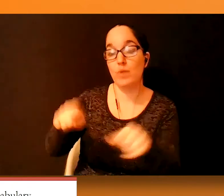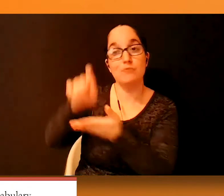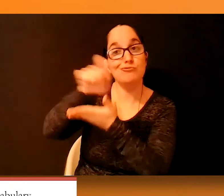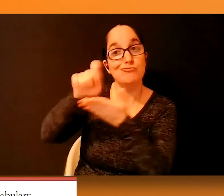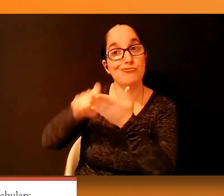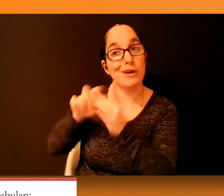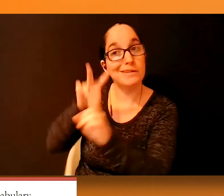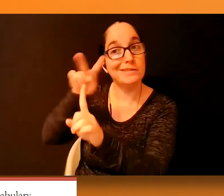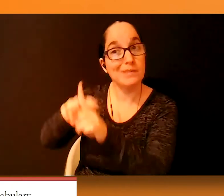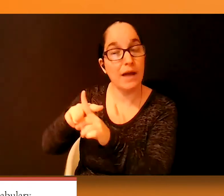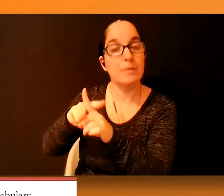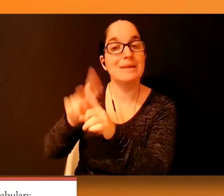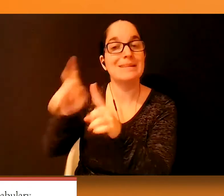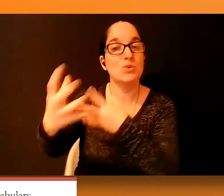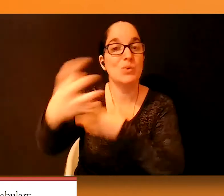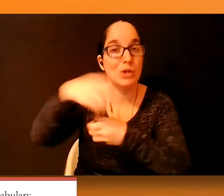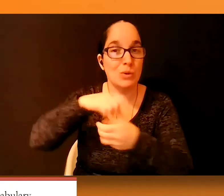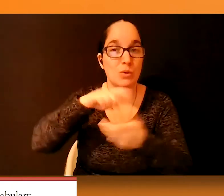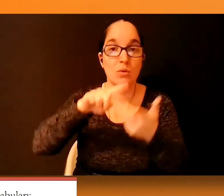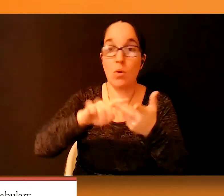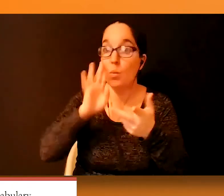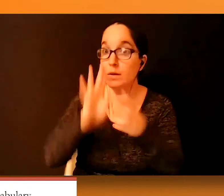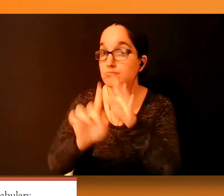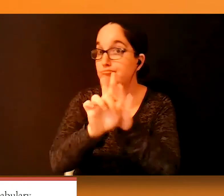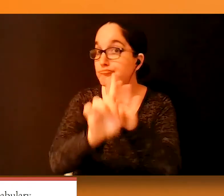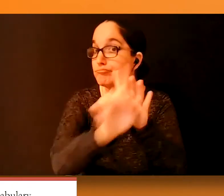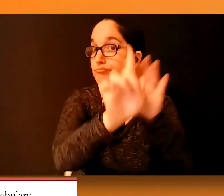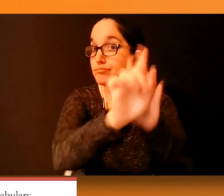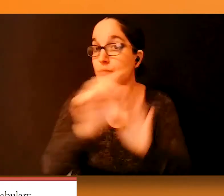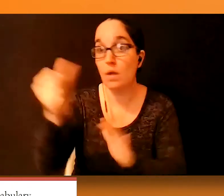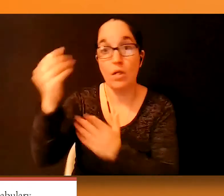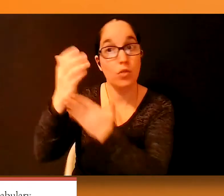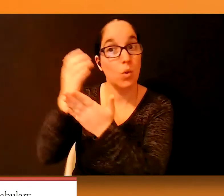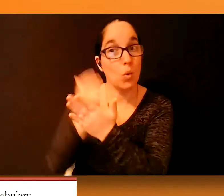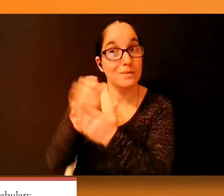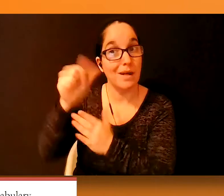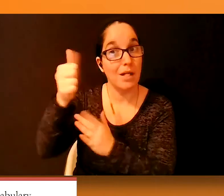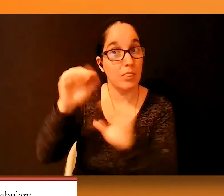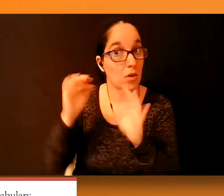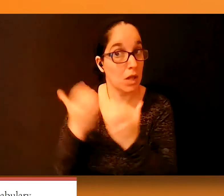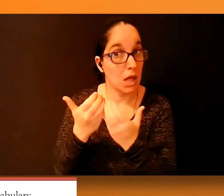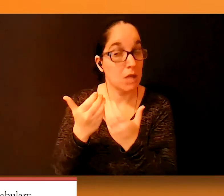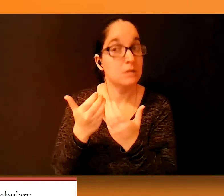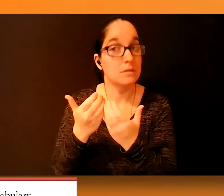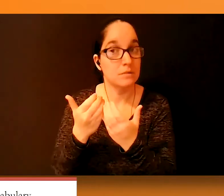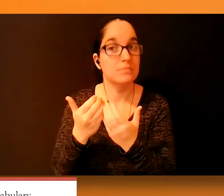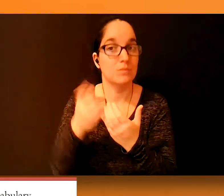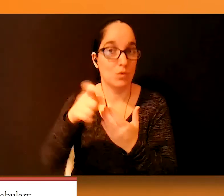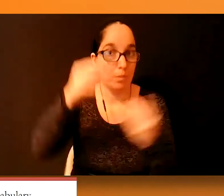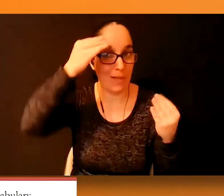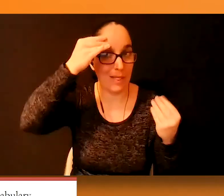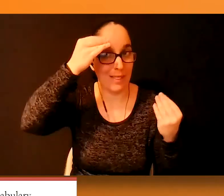Are they gonna see it in other classes or is this an introductory class and they're gonna have this pop up over next several courses?